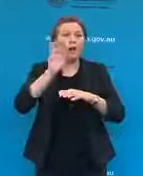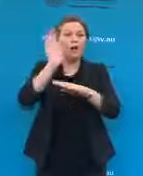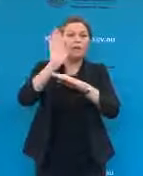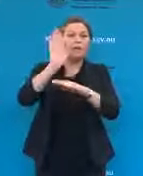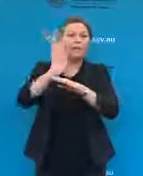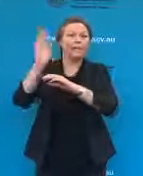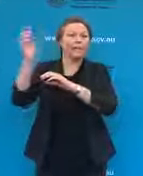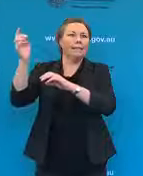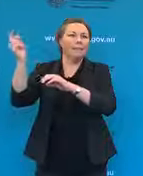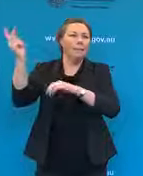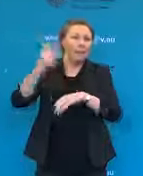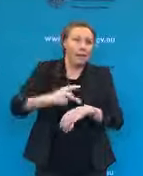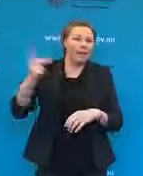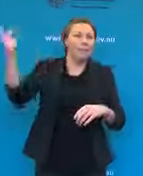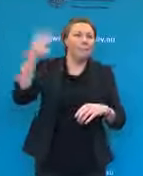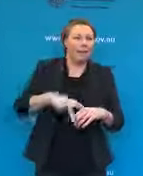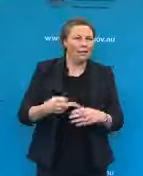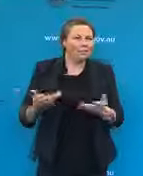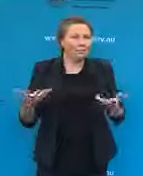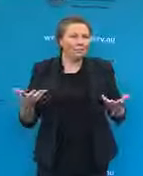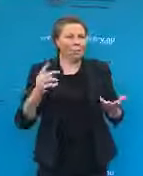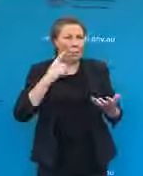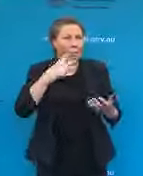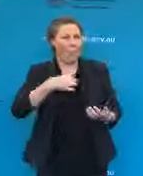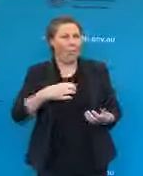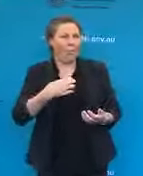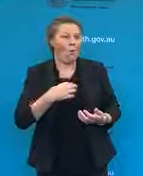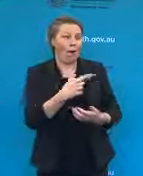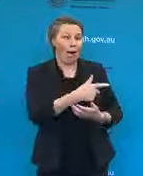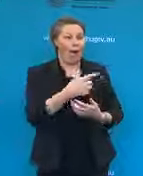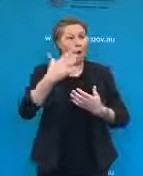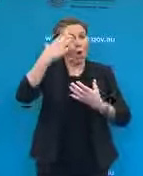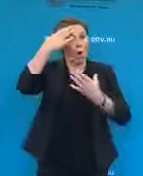Hotel quarantine has been one of our most successful public health